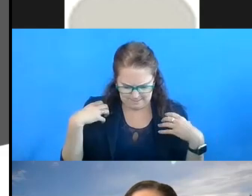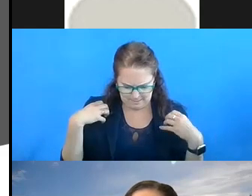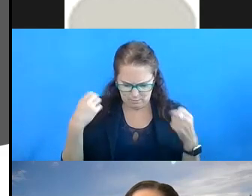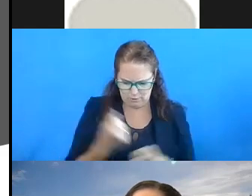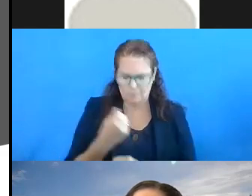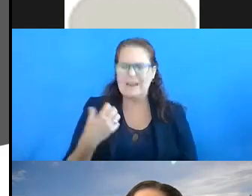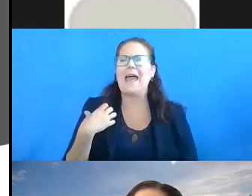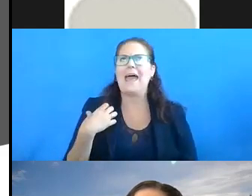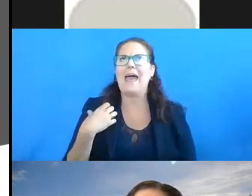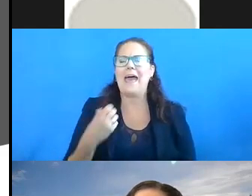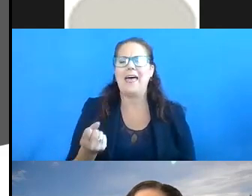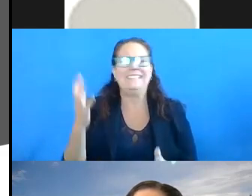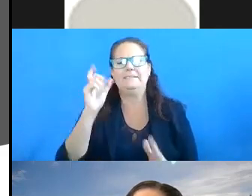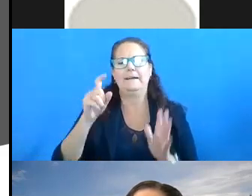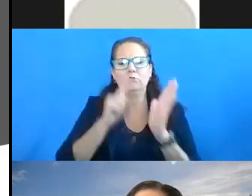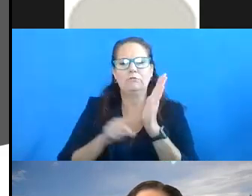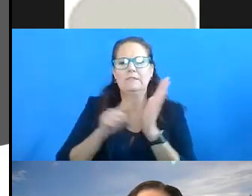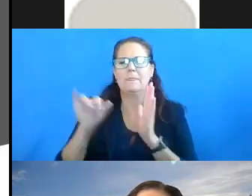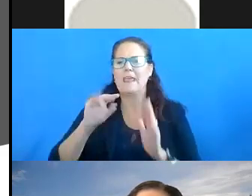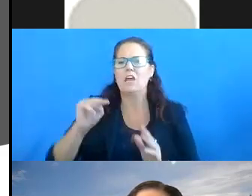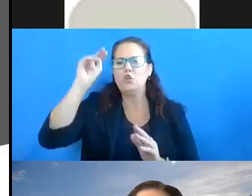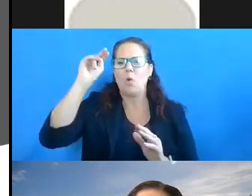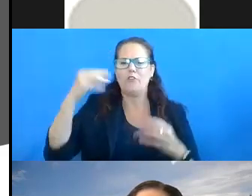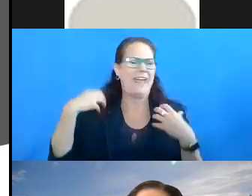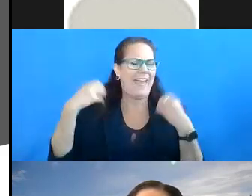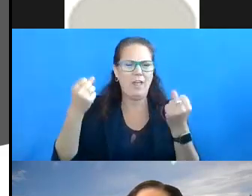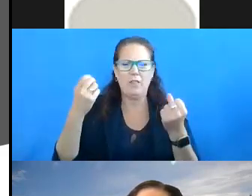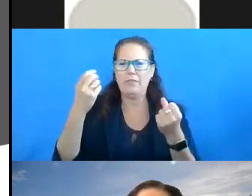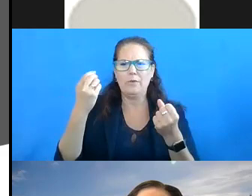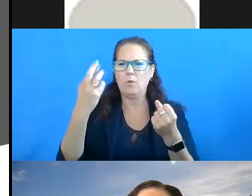to look it up. It is Northern Health or one of those and they have a weekly, or monthly